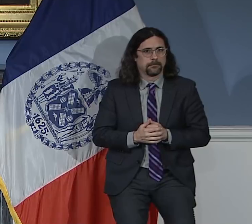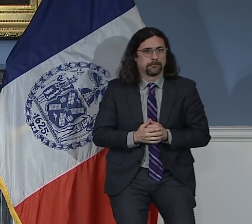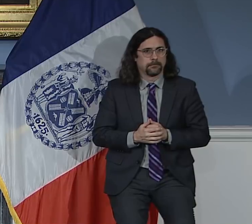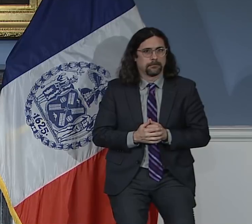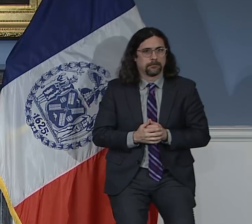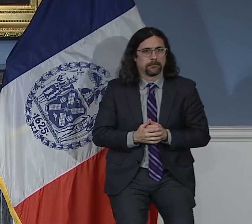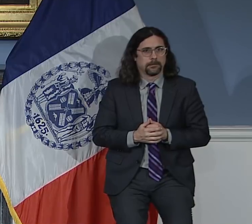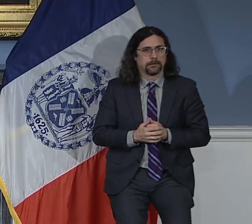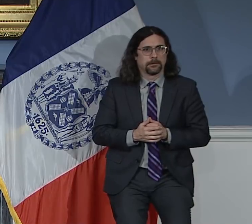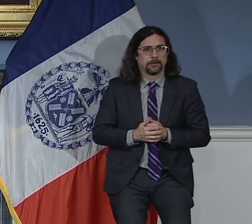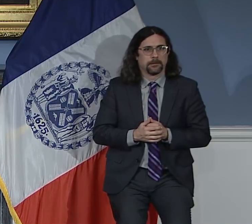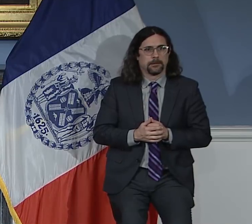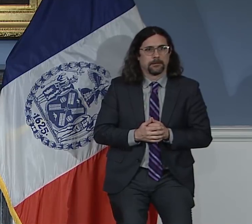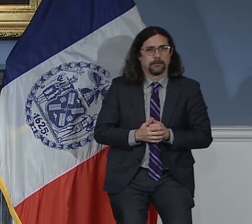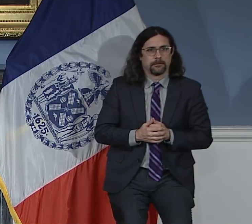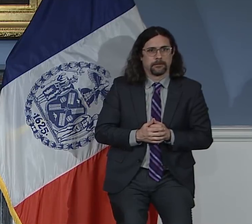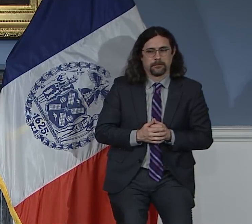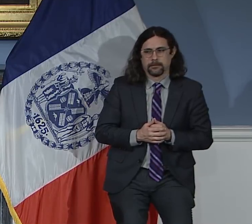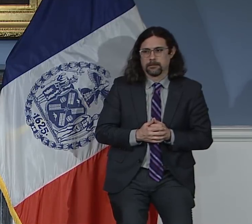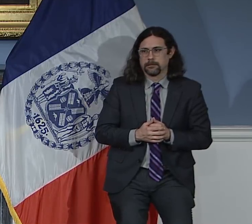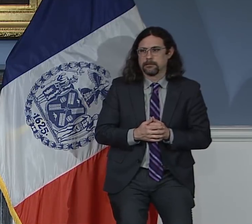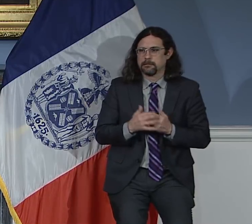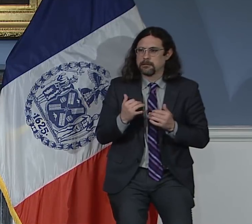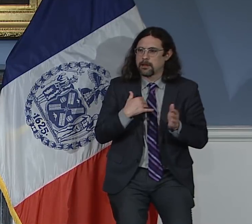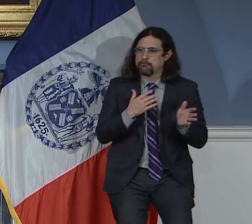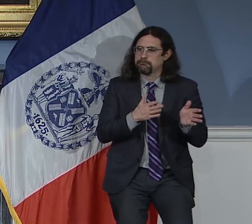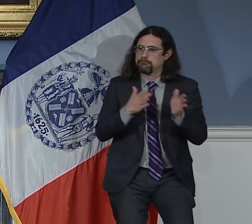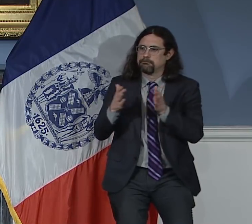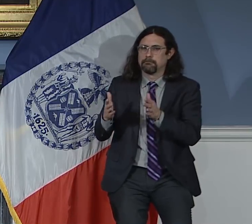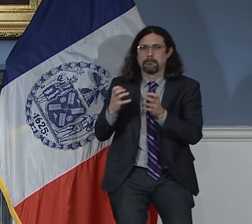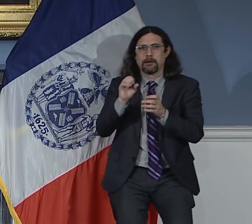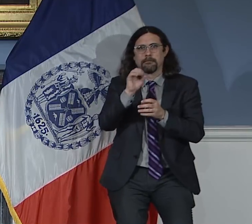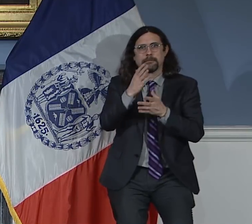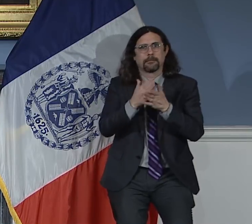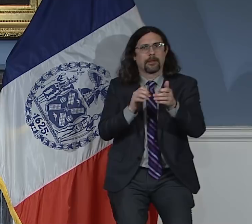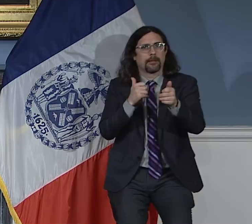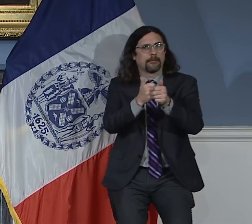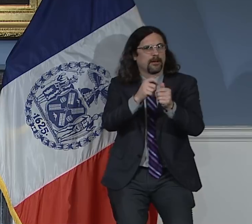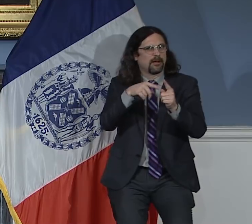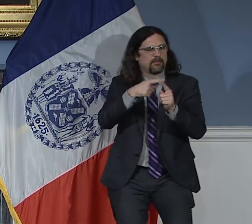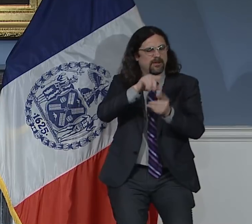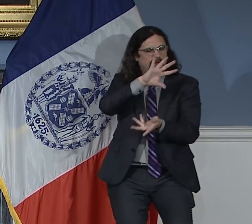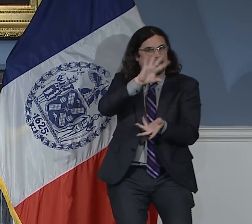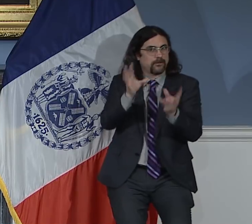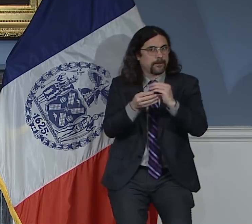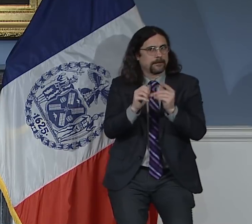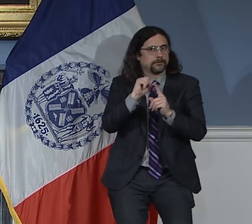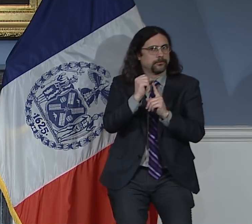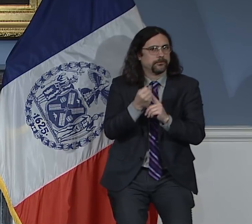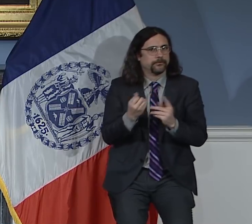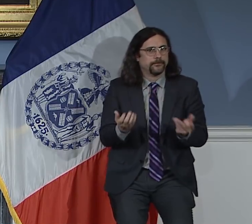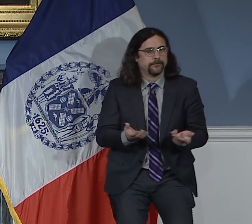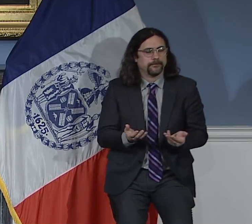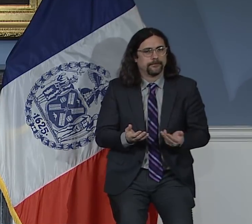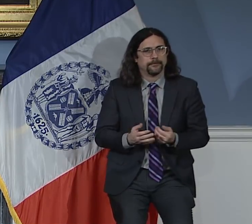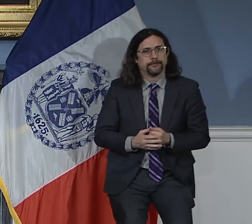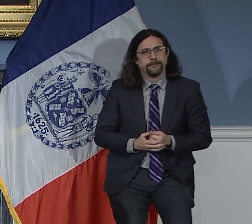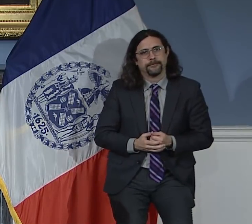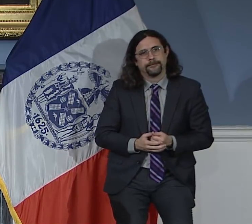OVERALL SIATUTN.IO